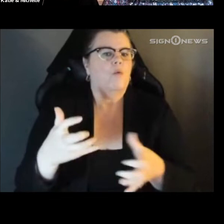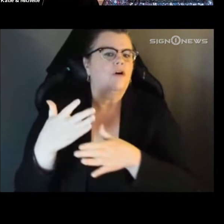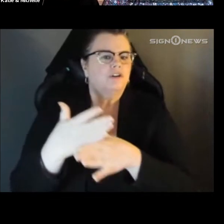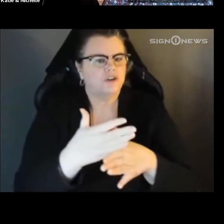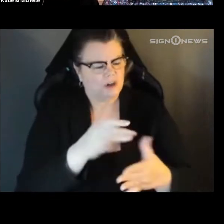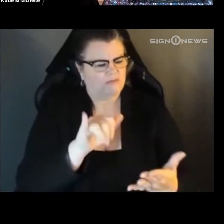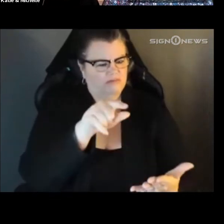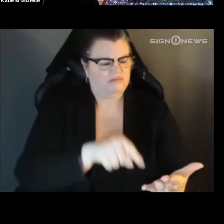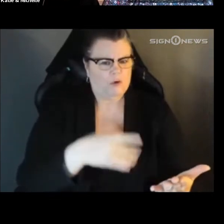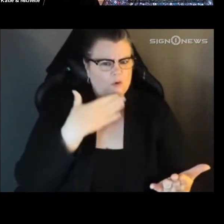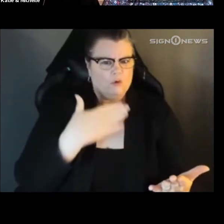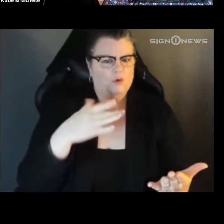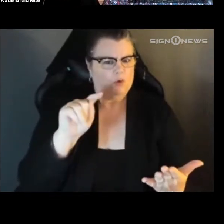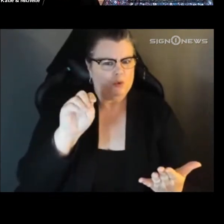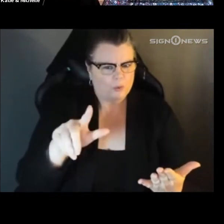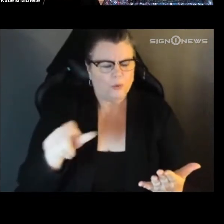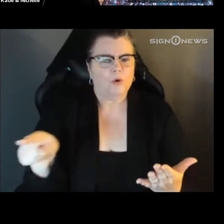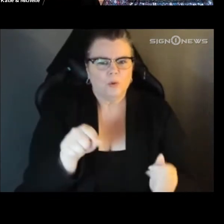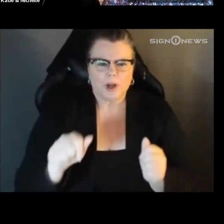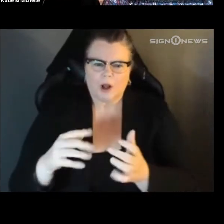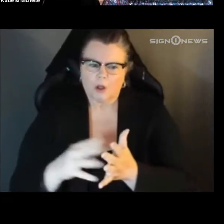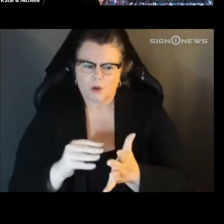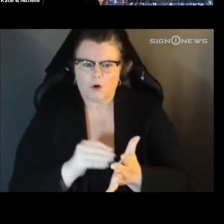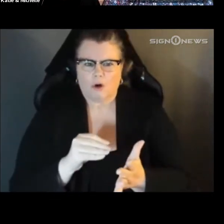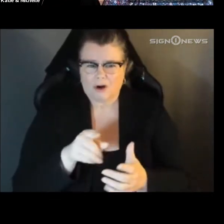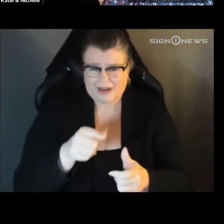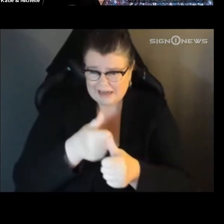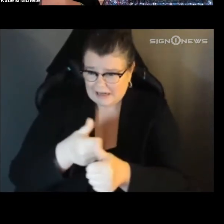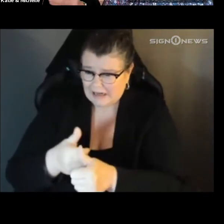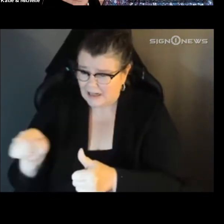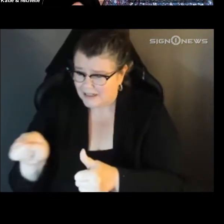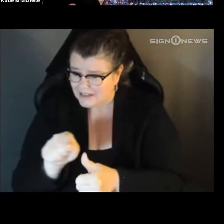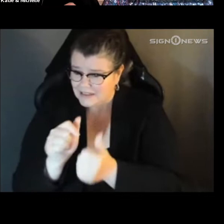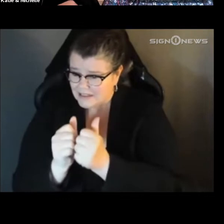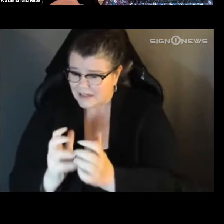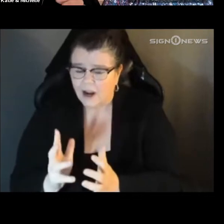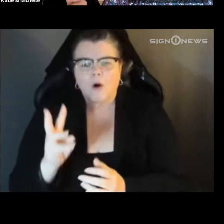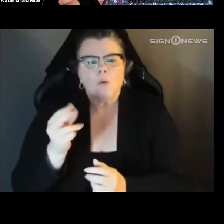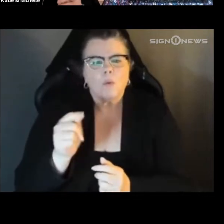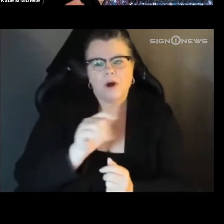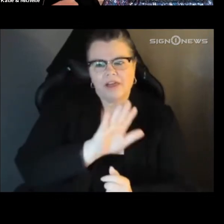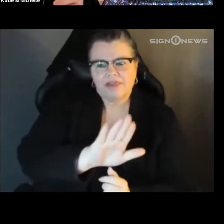of these candidates stands for and it has um some in-depth research the people who have put together